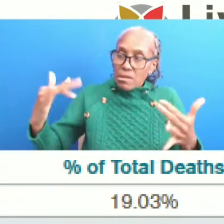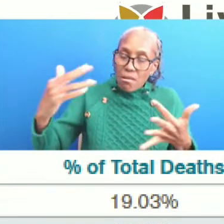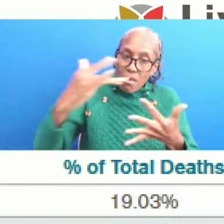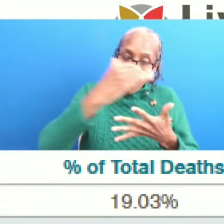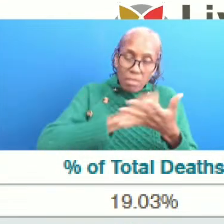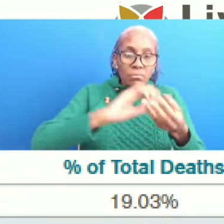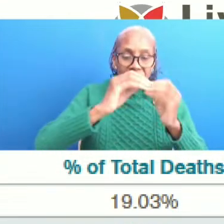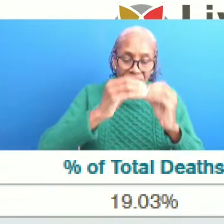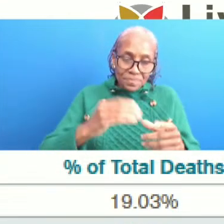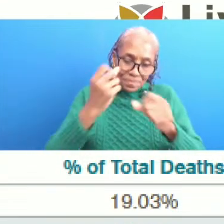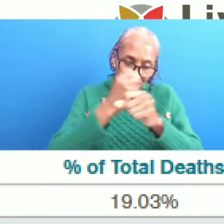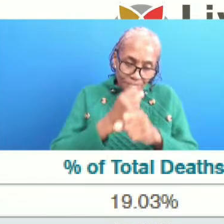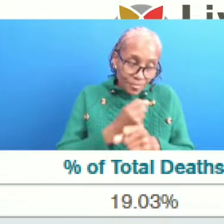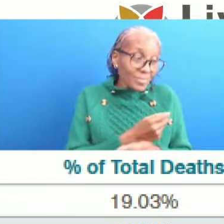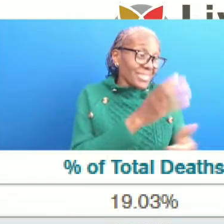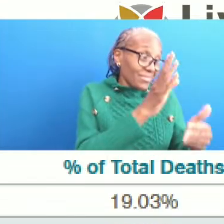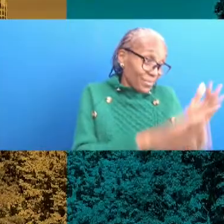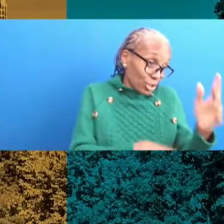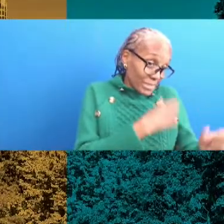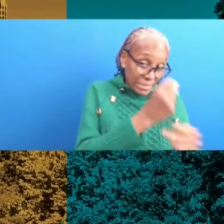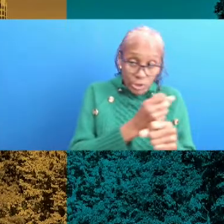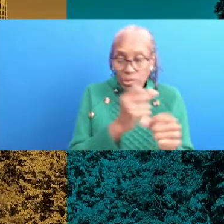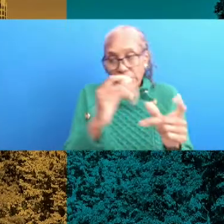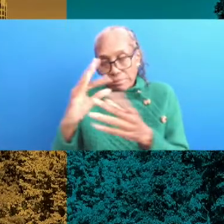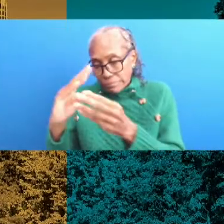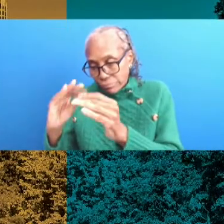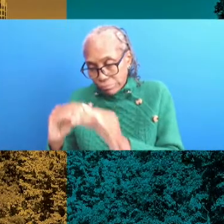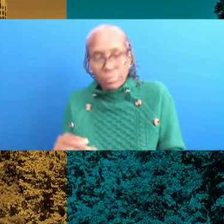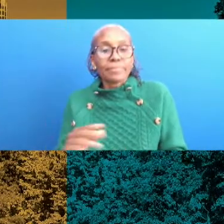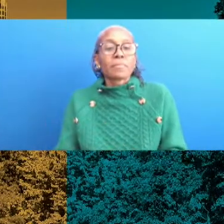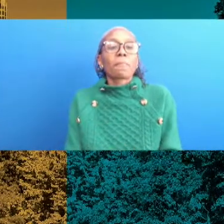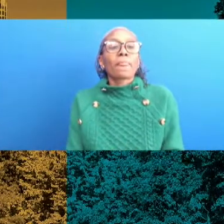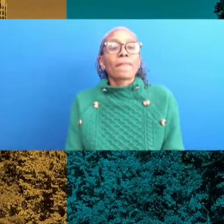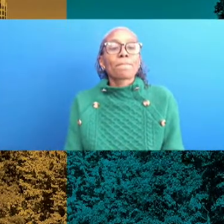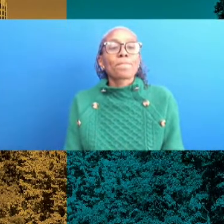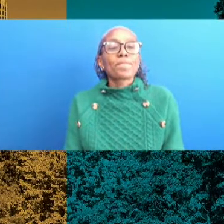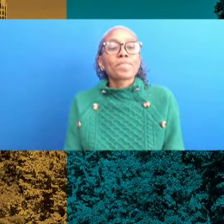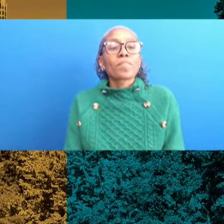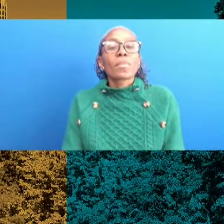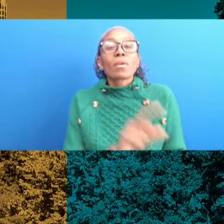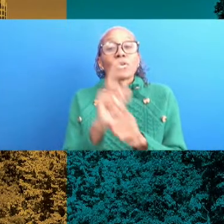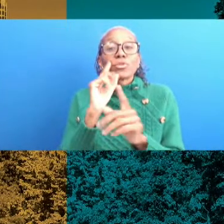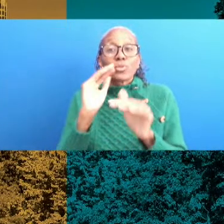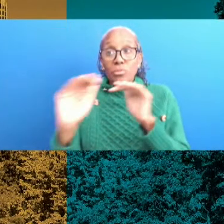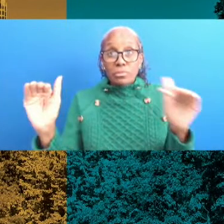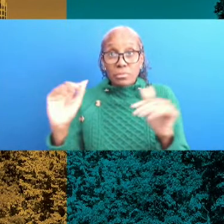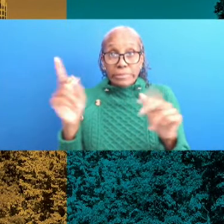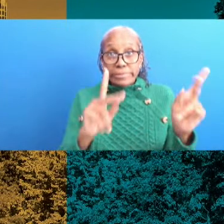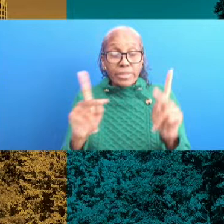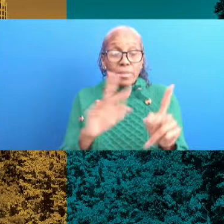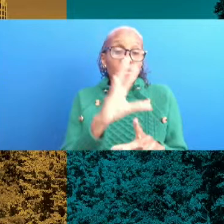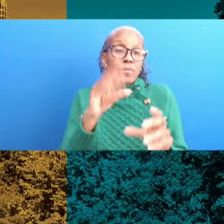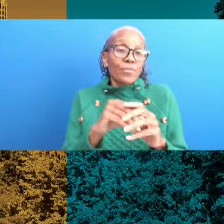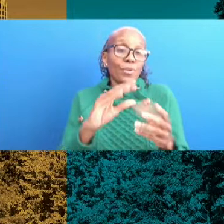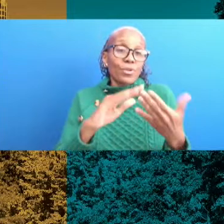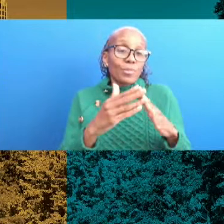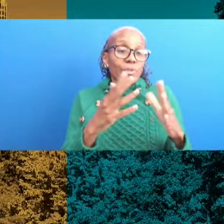TAKE ANYWHERE BETWEEN 12 TO 24 MONTHS TO BE FINALIZED AFTER